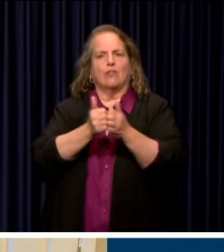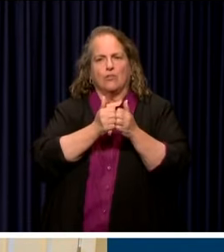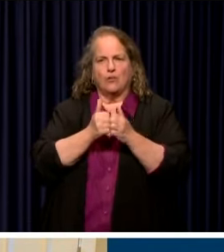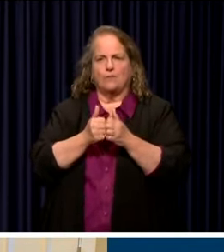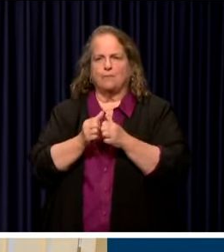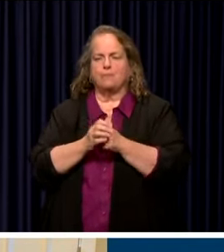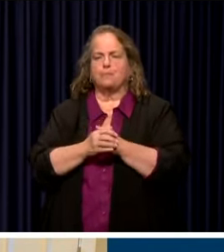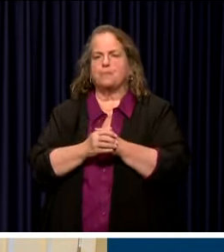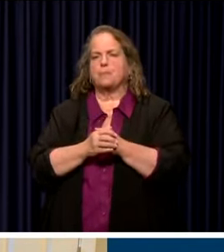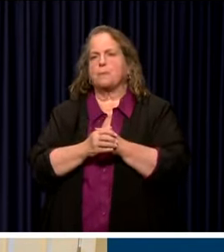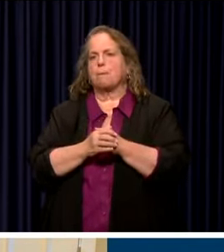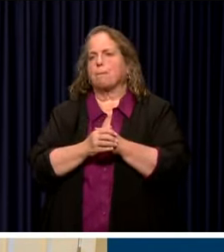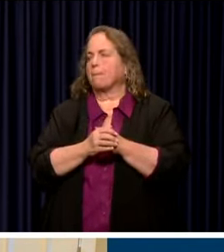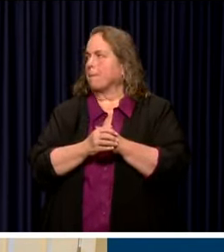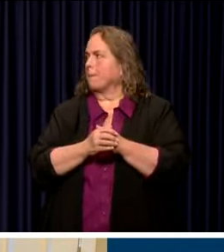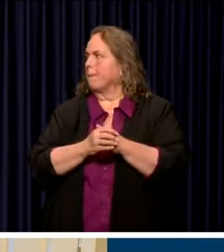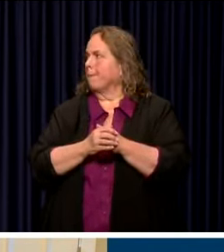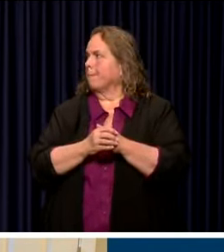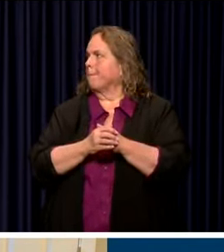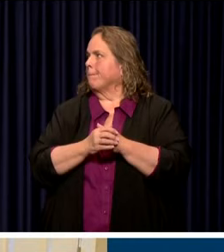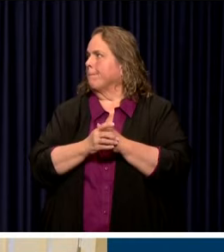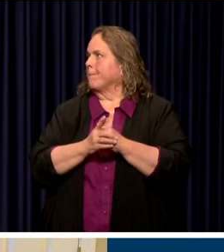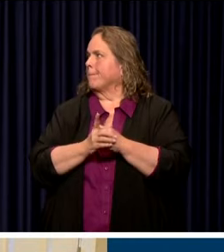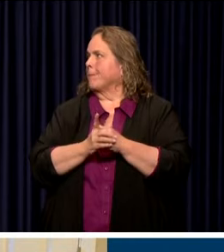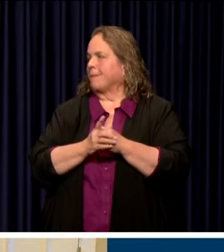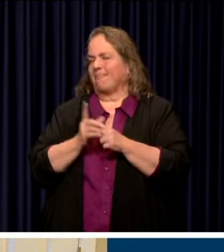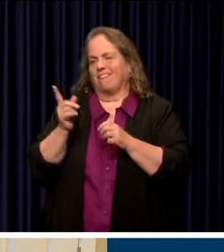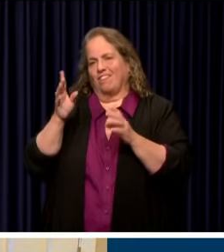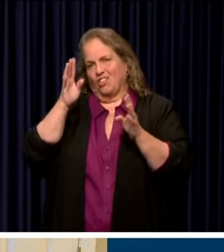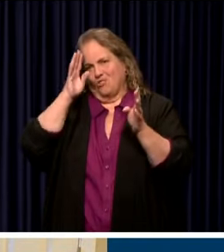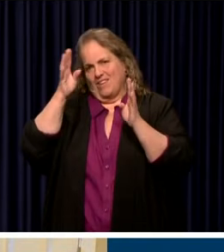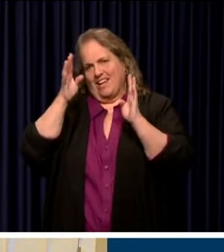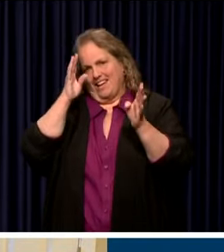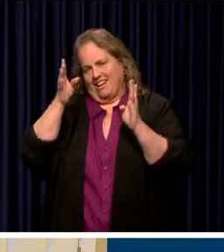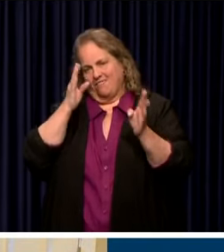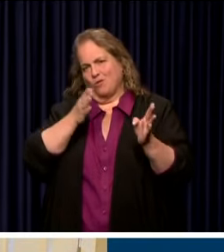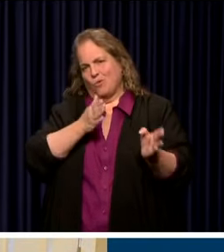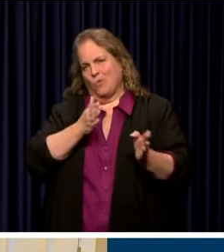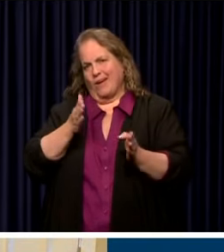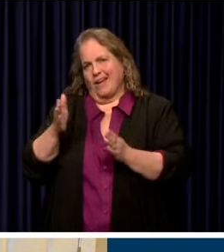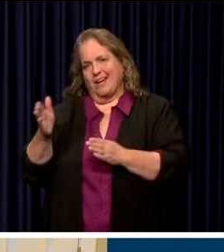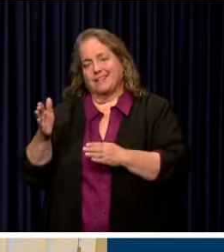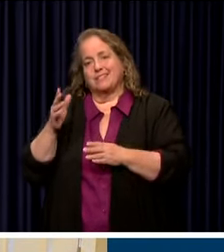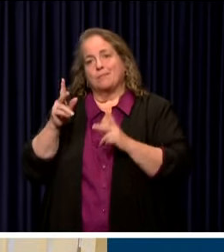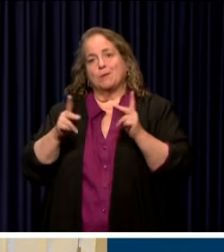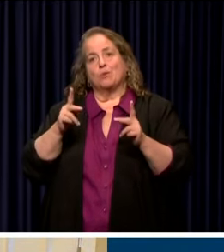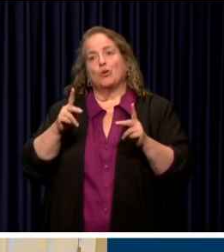THIS IS THE GRAYCE COUNTY